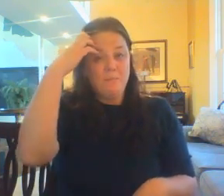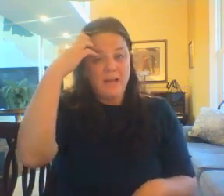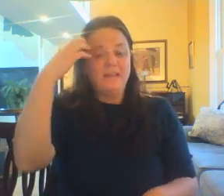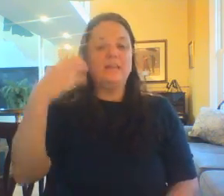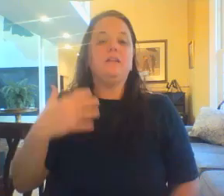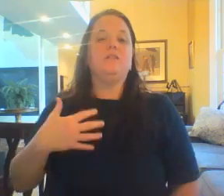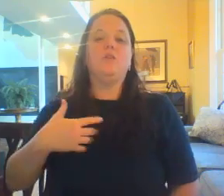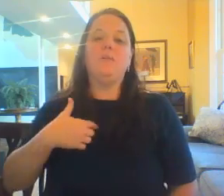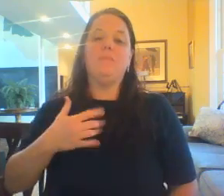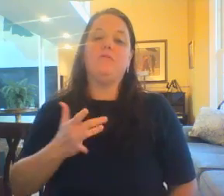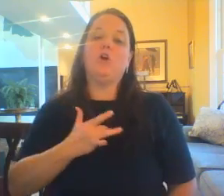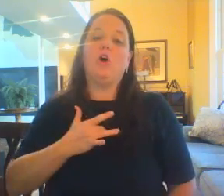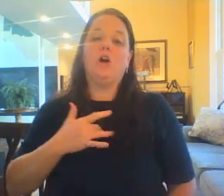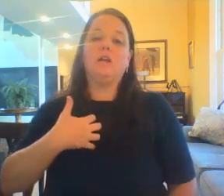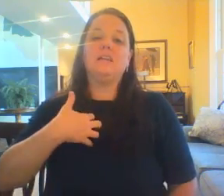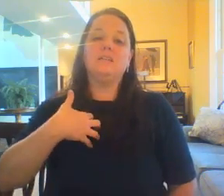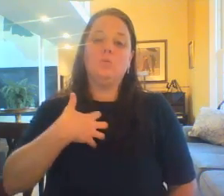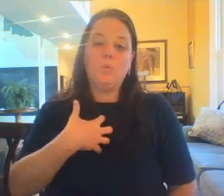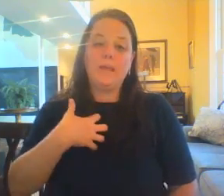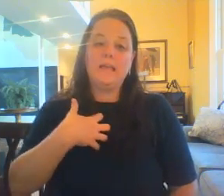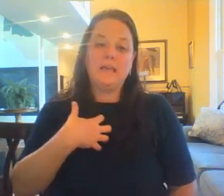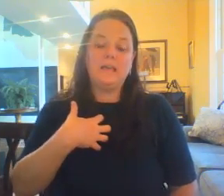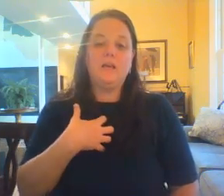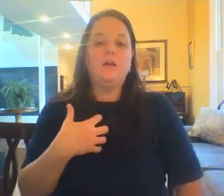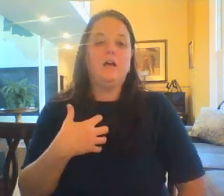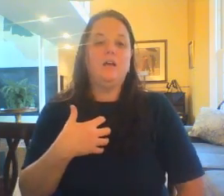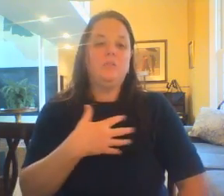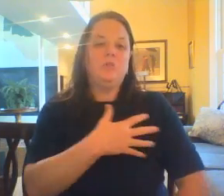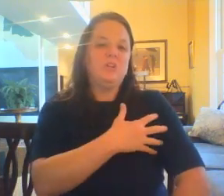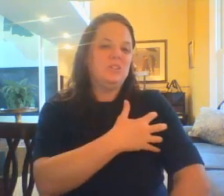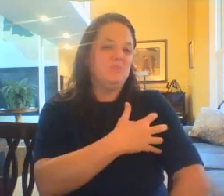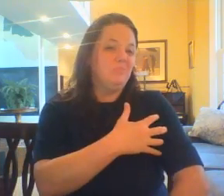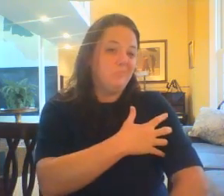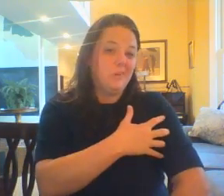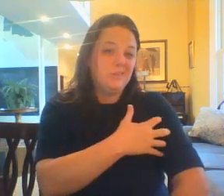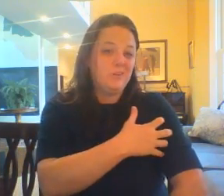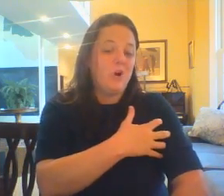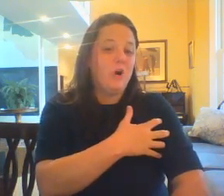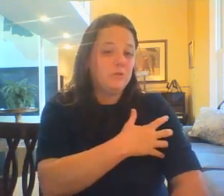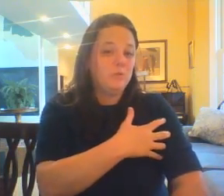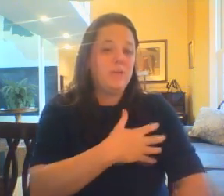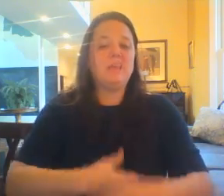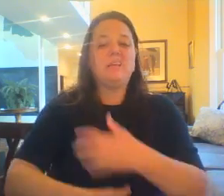minded or maybe if your heart is weak or